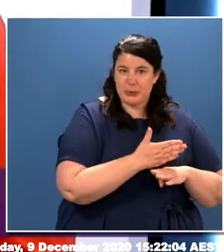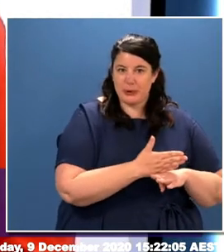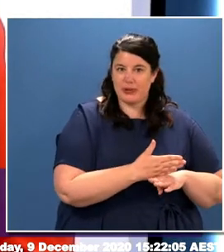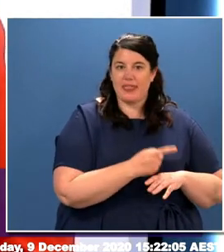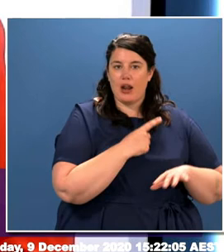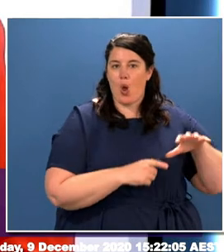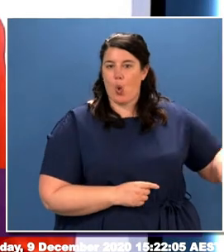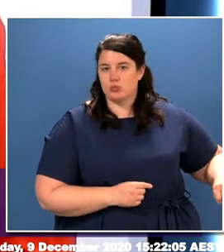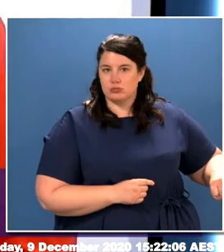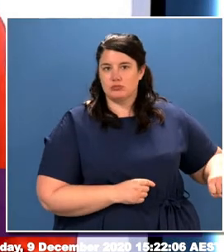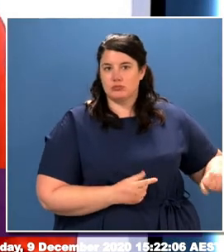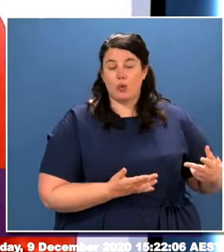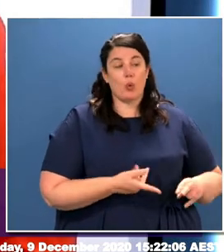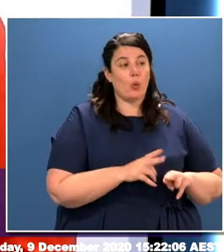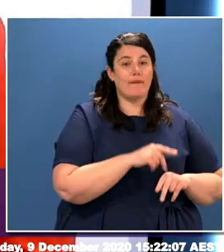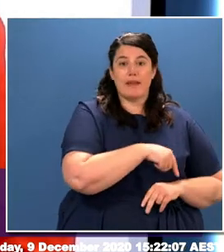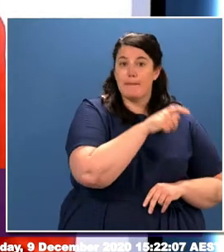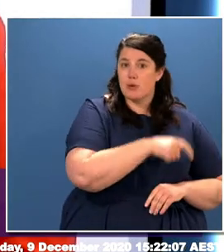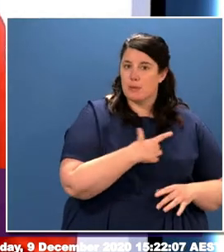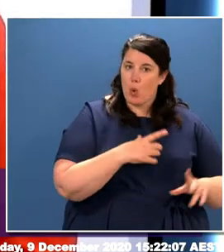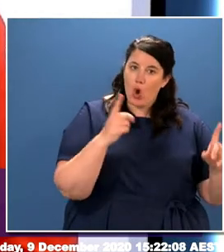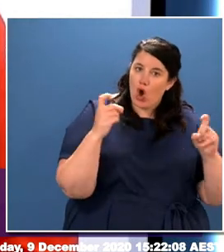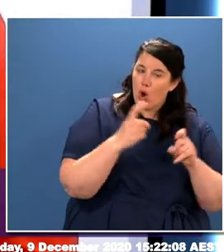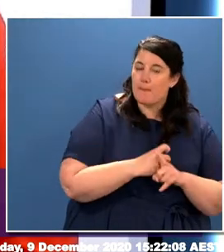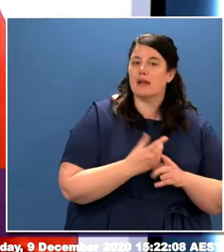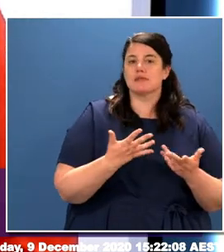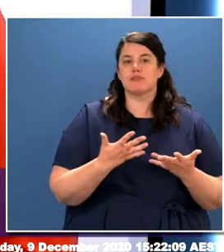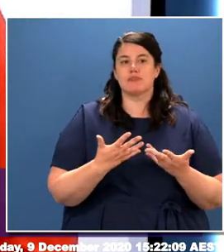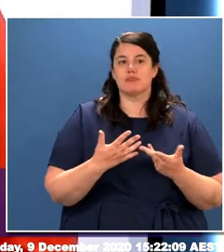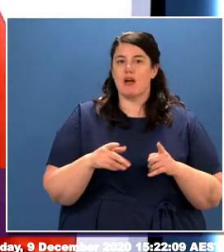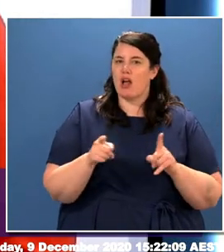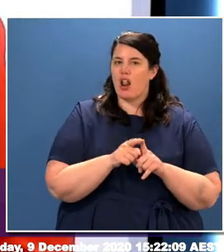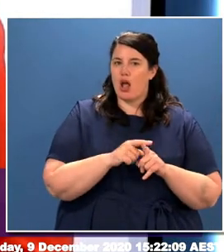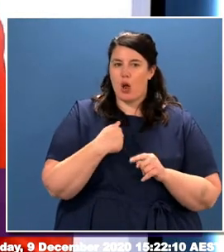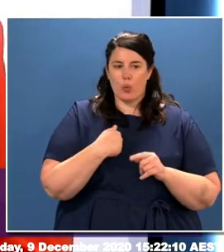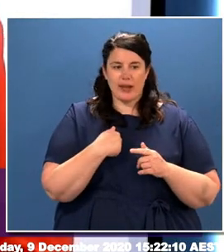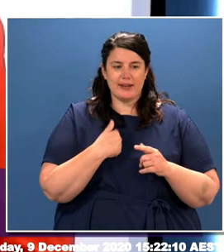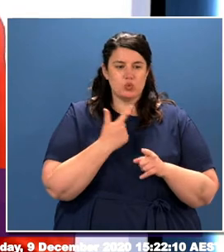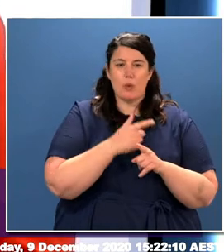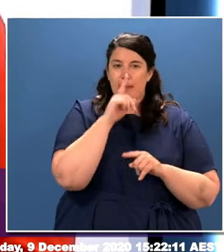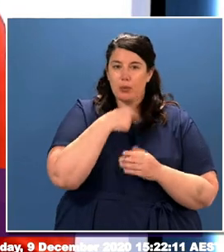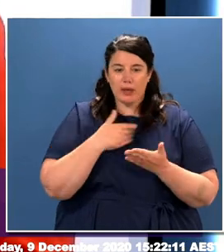Or for people with more complex issues and some of the young people that we were speaking with certainly experienced packing.